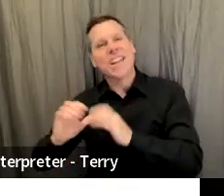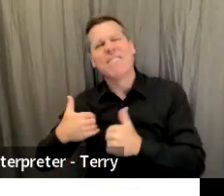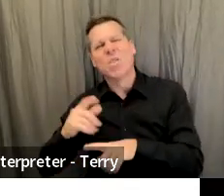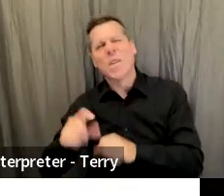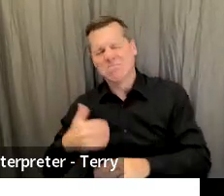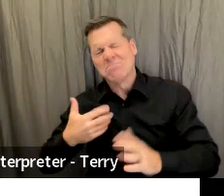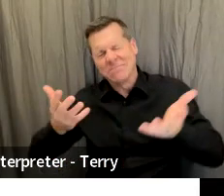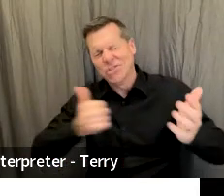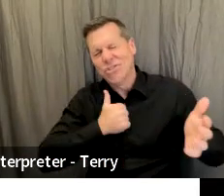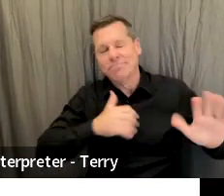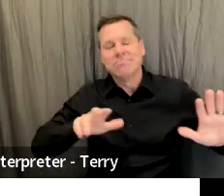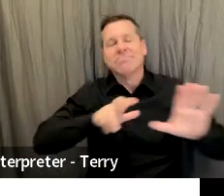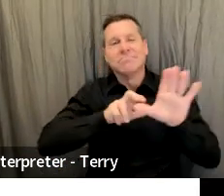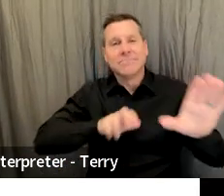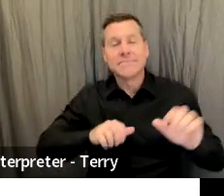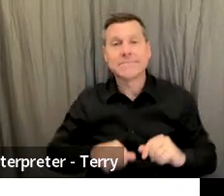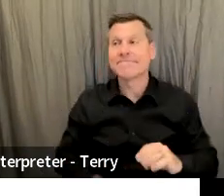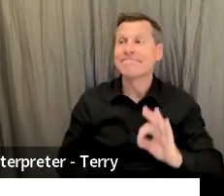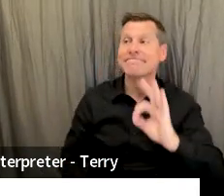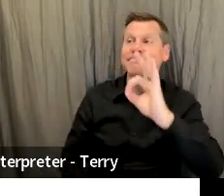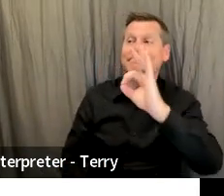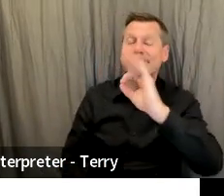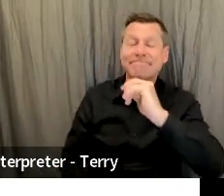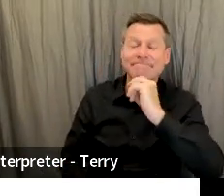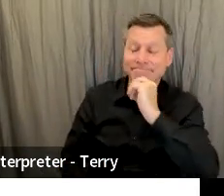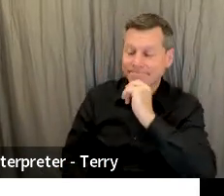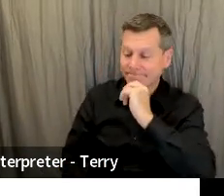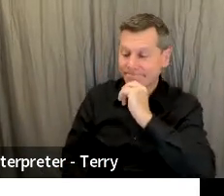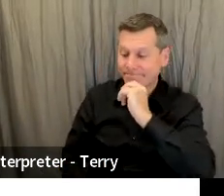And I just wanted to say the reason we did this in canvas as classes